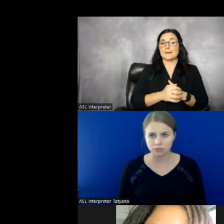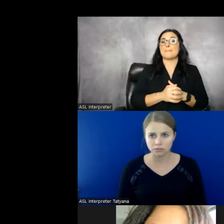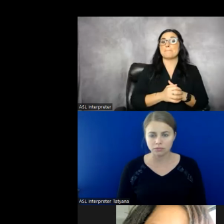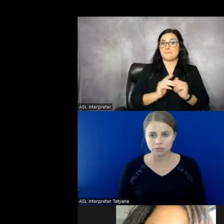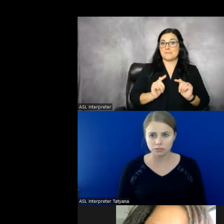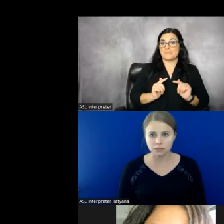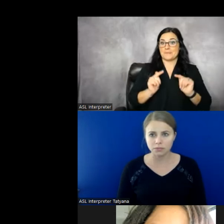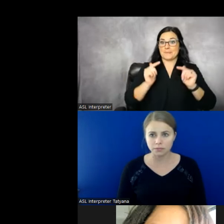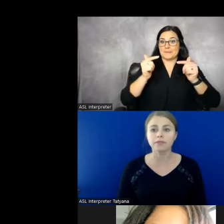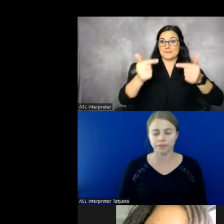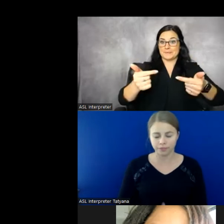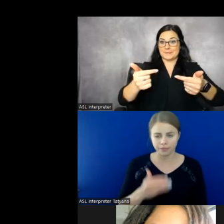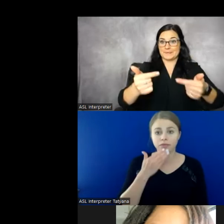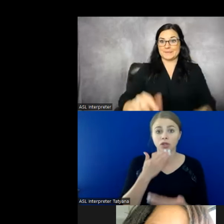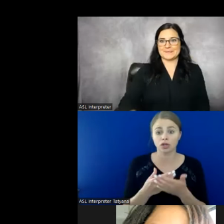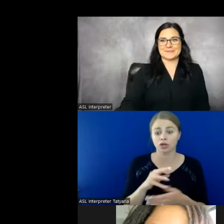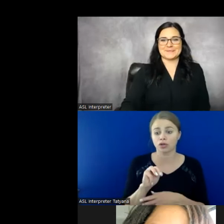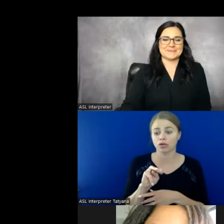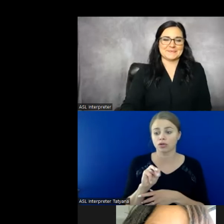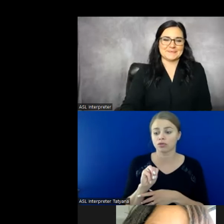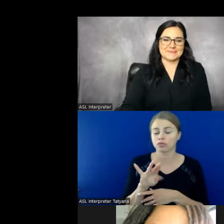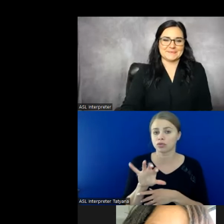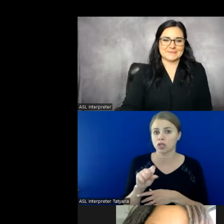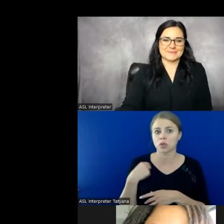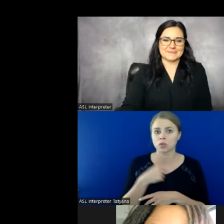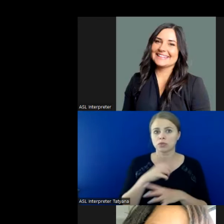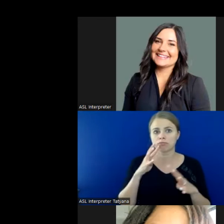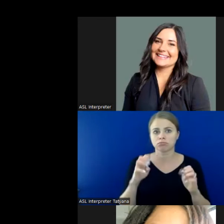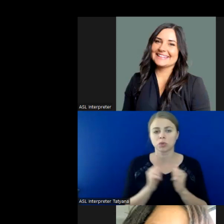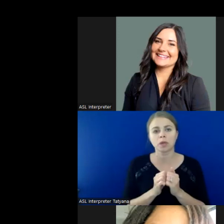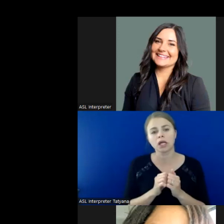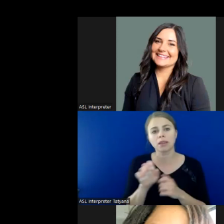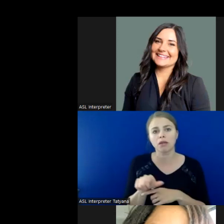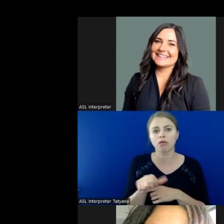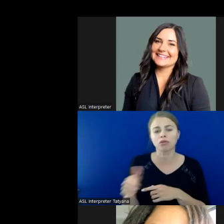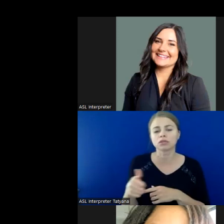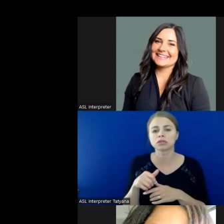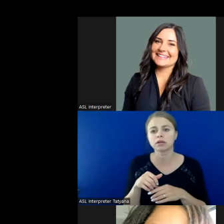up with this great alternate means of access, in this case alternate media that was fully accessible.